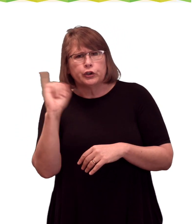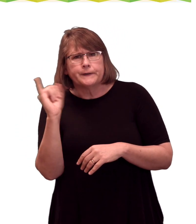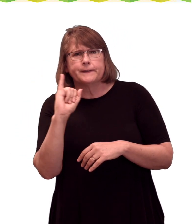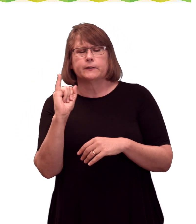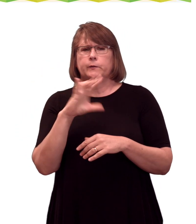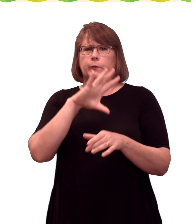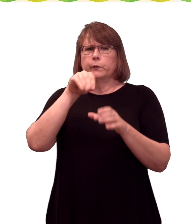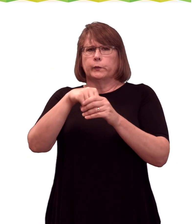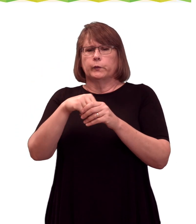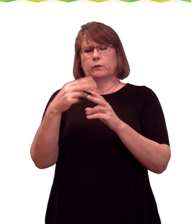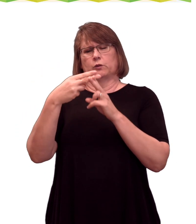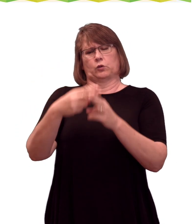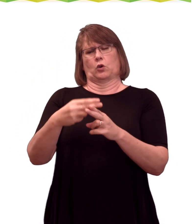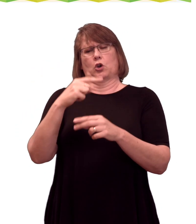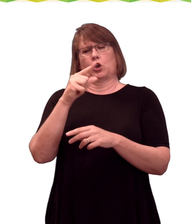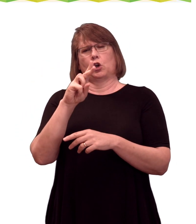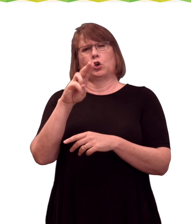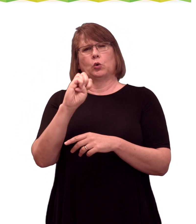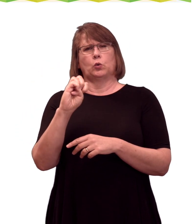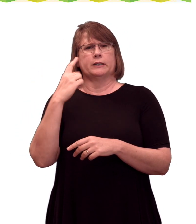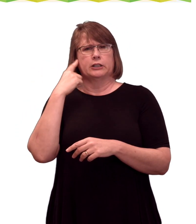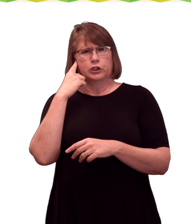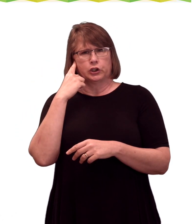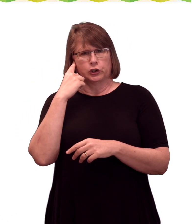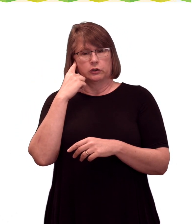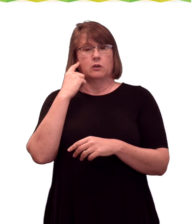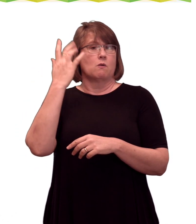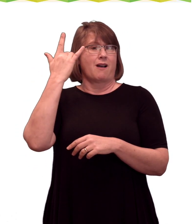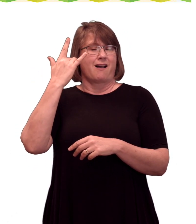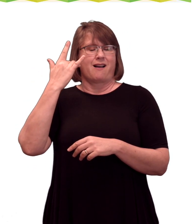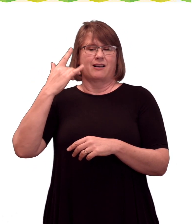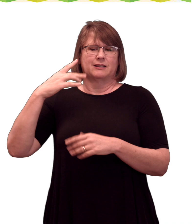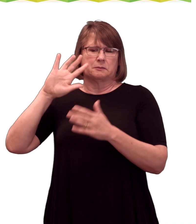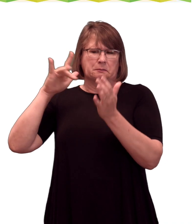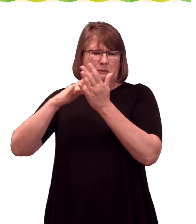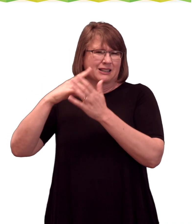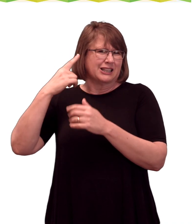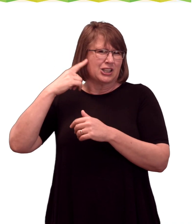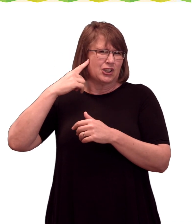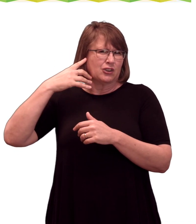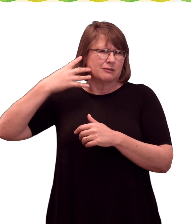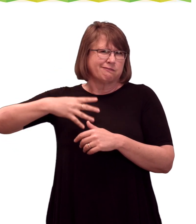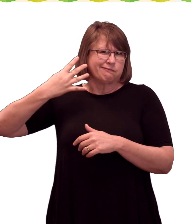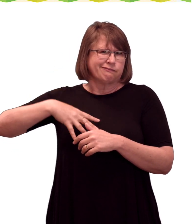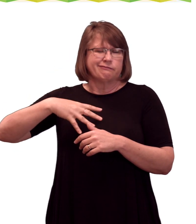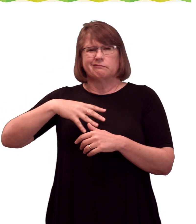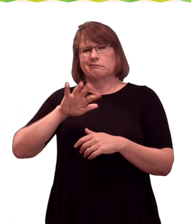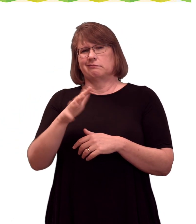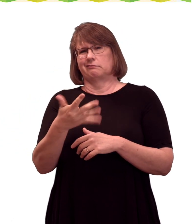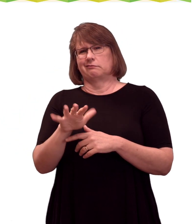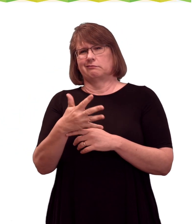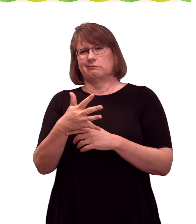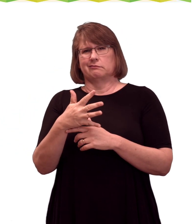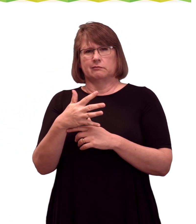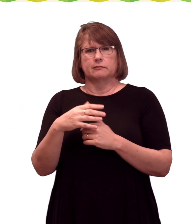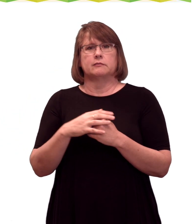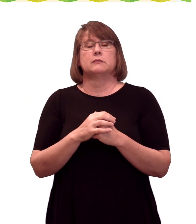including glue ear because middle ear fluid does not drain well.